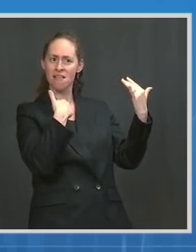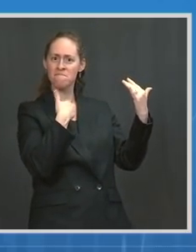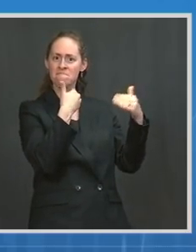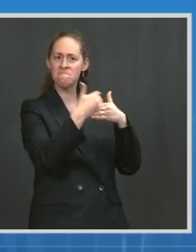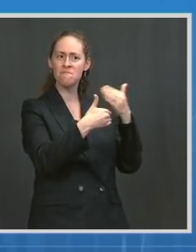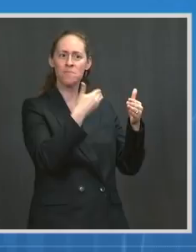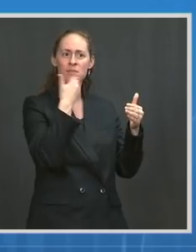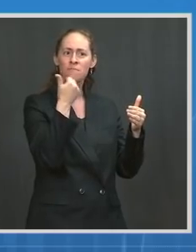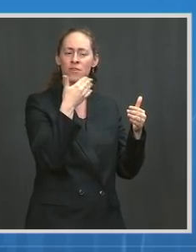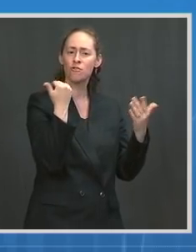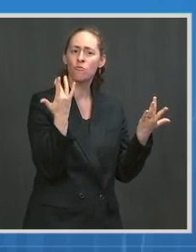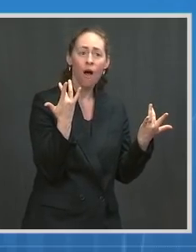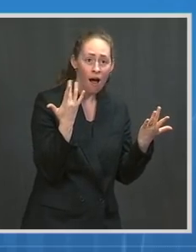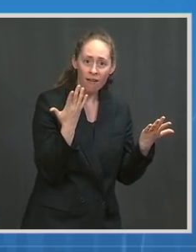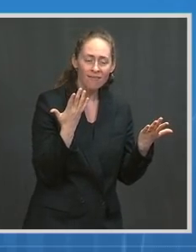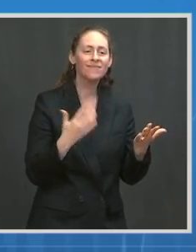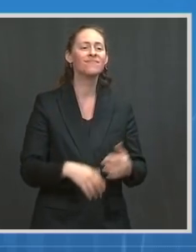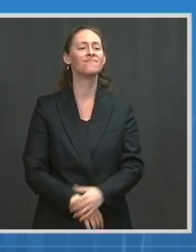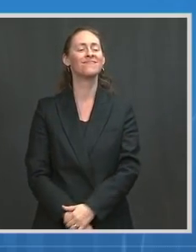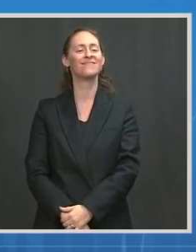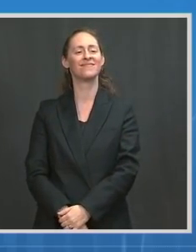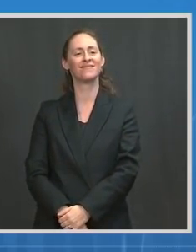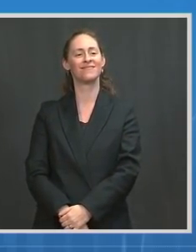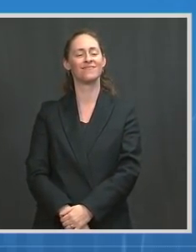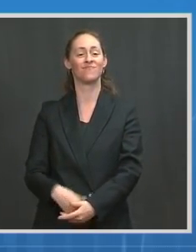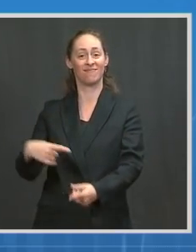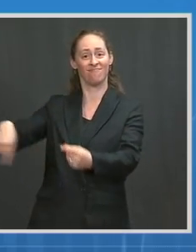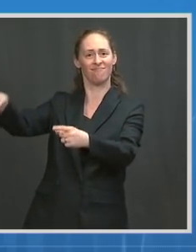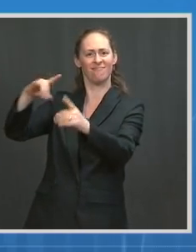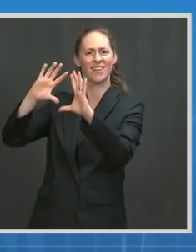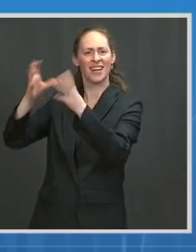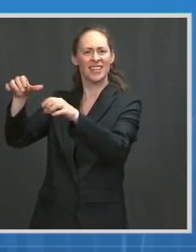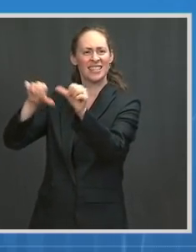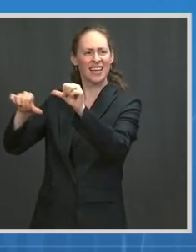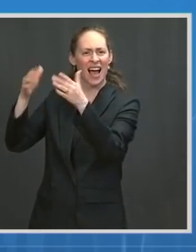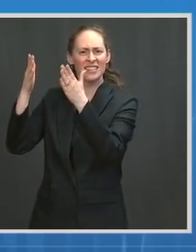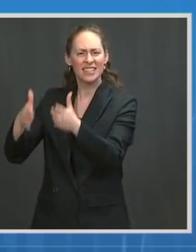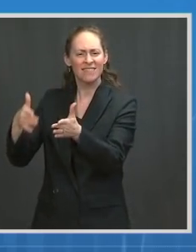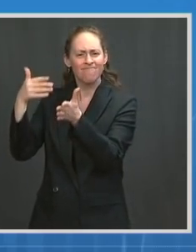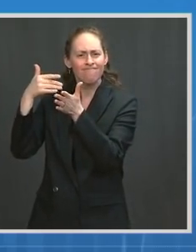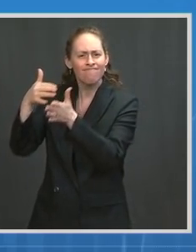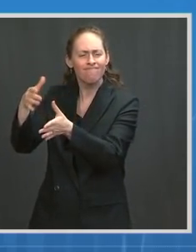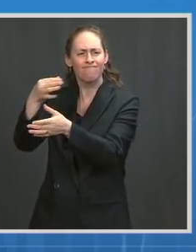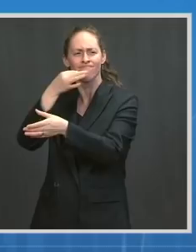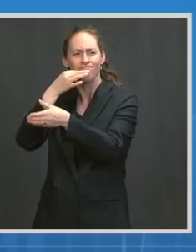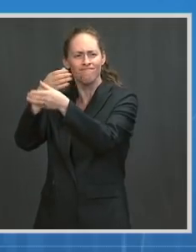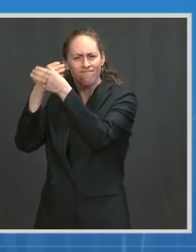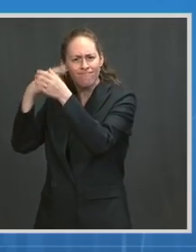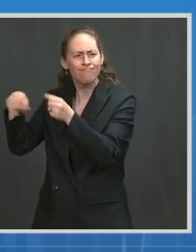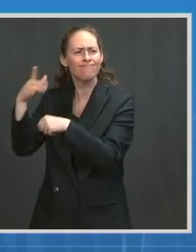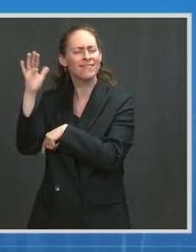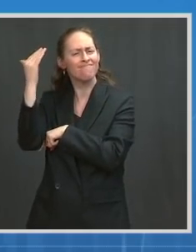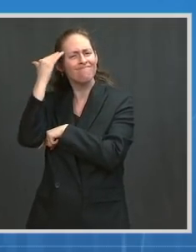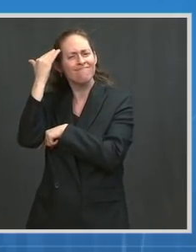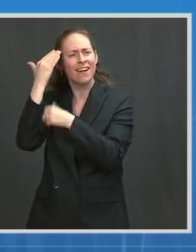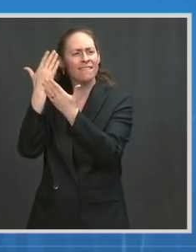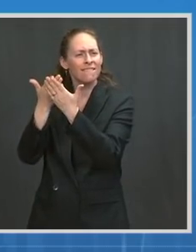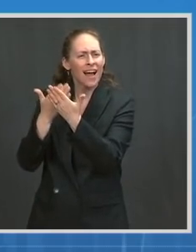and because Americans have chosen to get vaccinated. Overall, we've administered 250 million shots